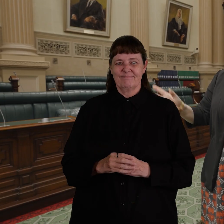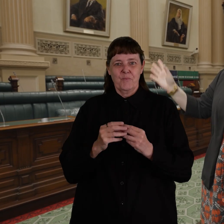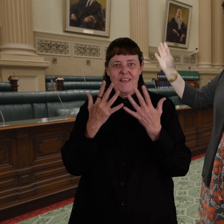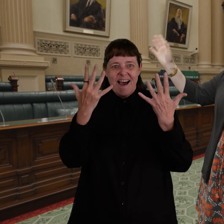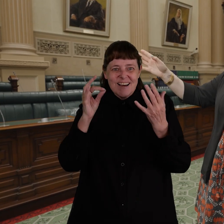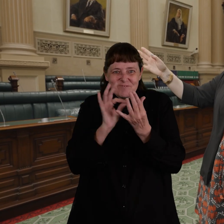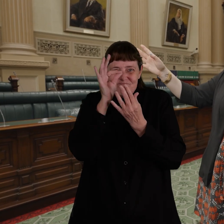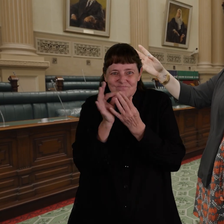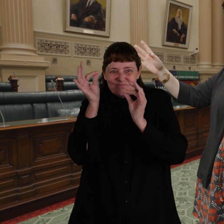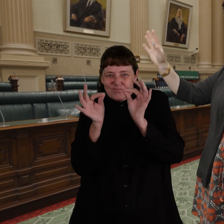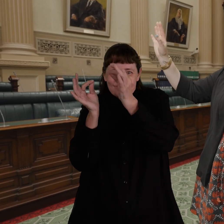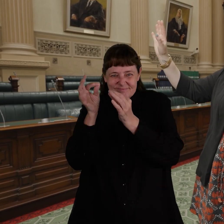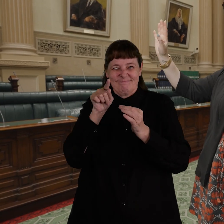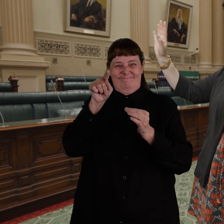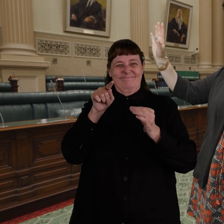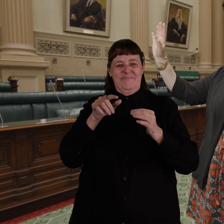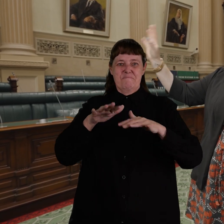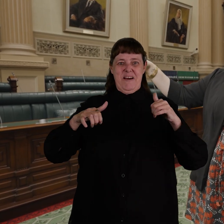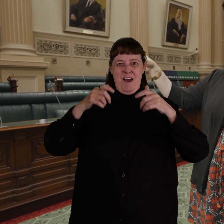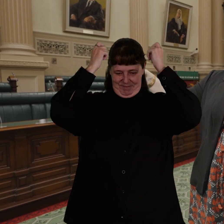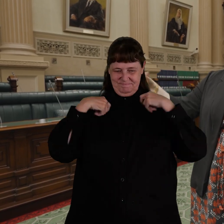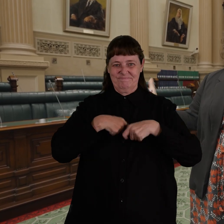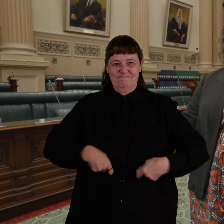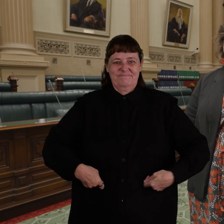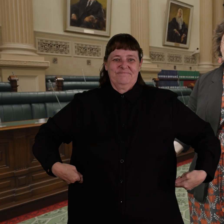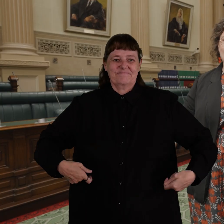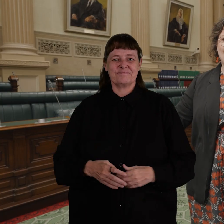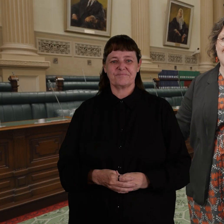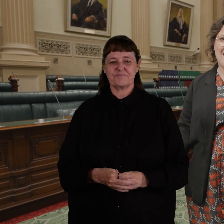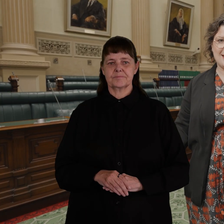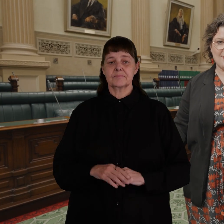Alongside the tapestry, we have a portrait of the first woman who was elected into the House